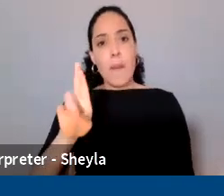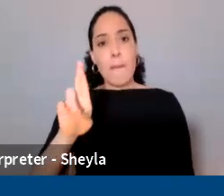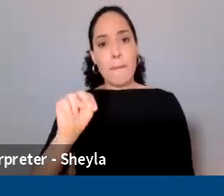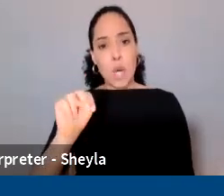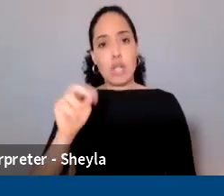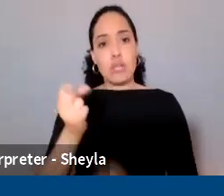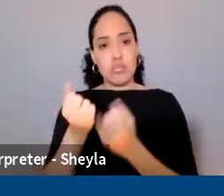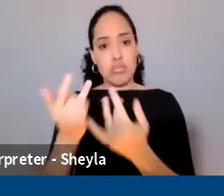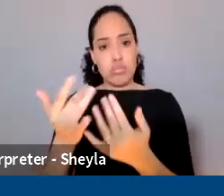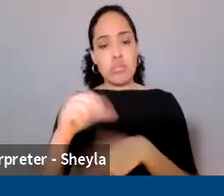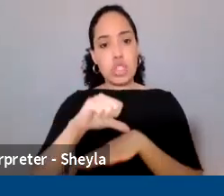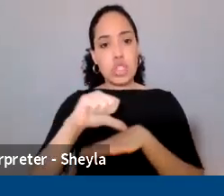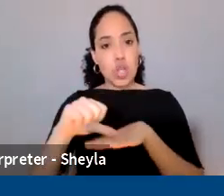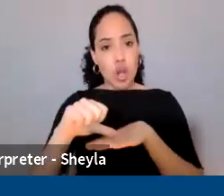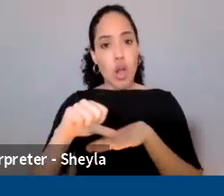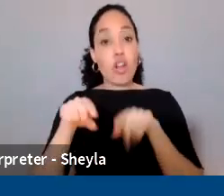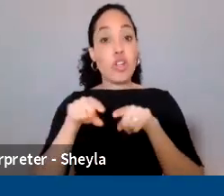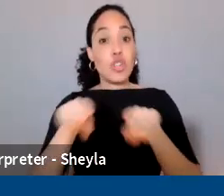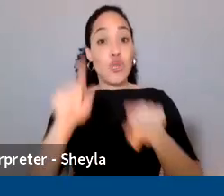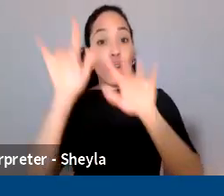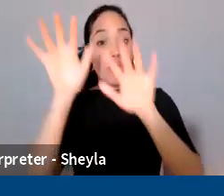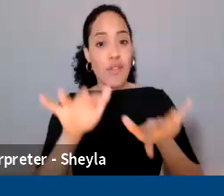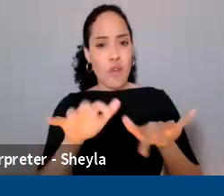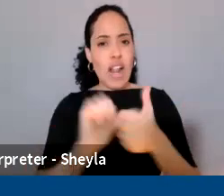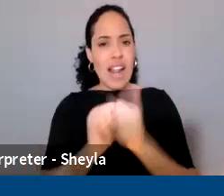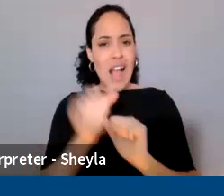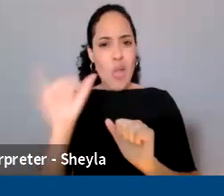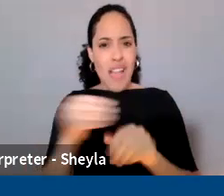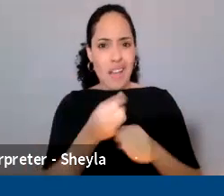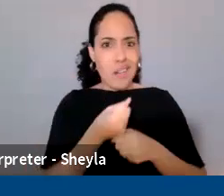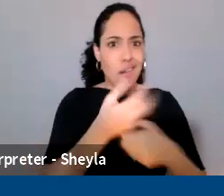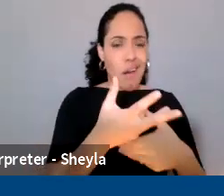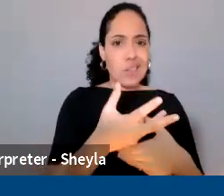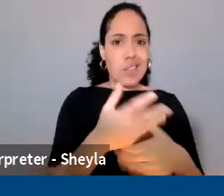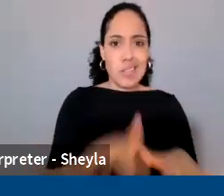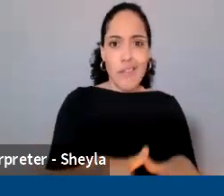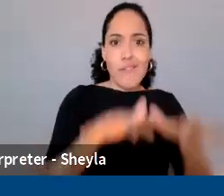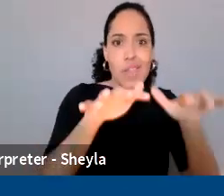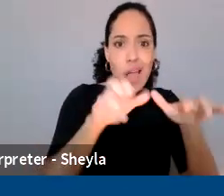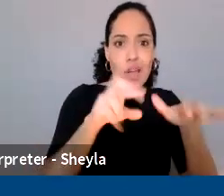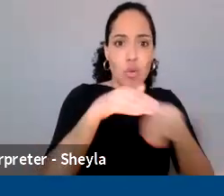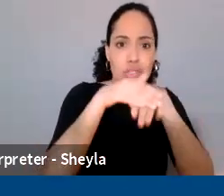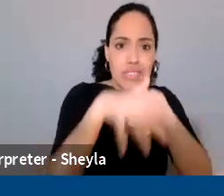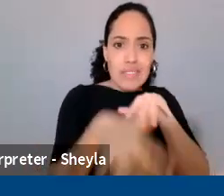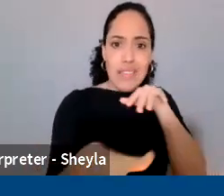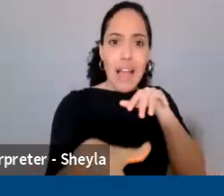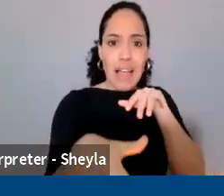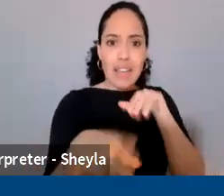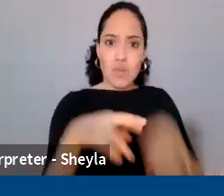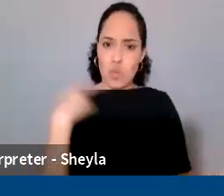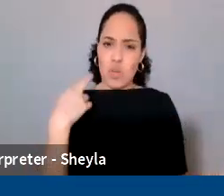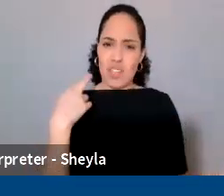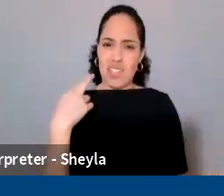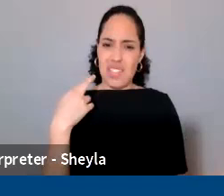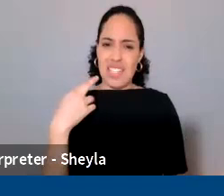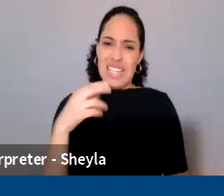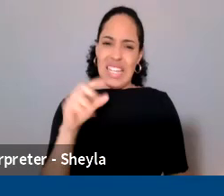flood slash slide risk this was briefly touched on but would love to know more I don't know if Doug